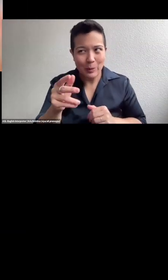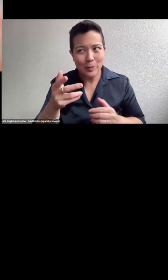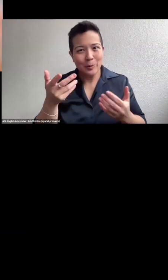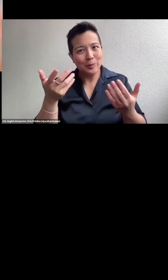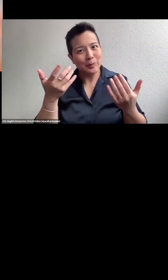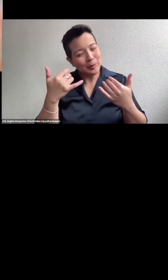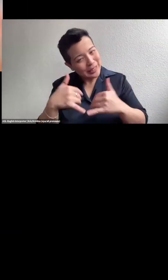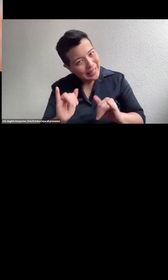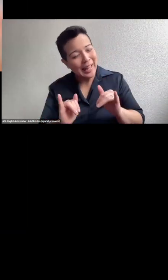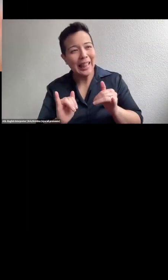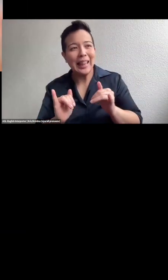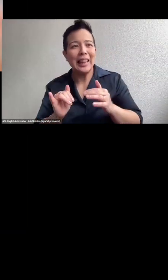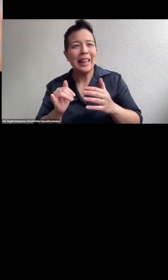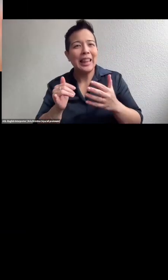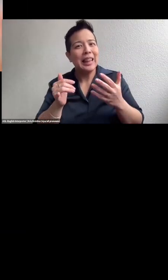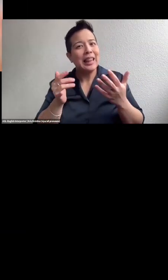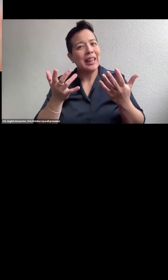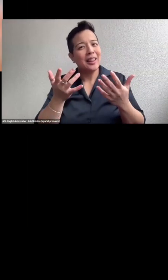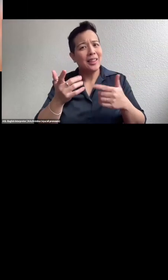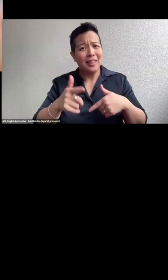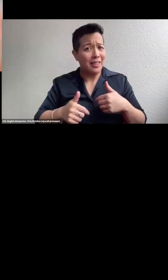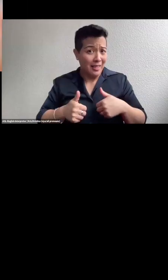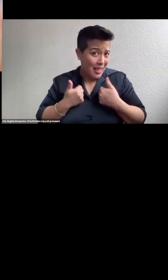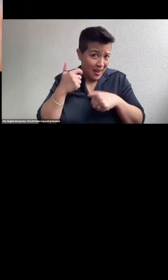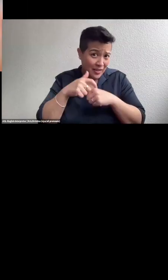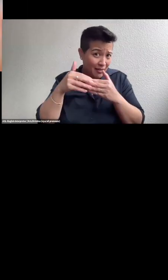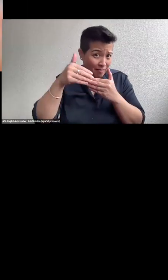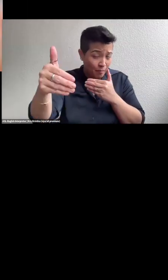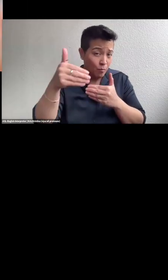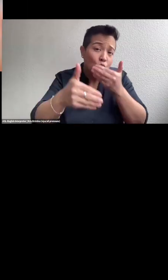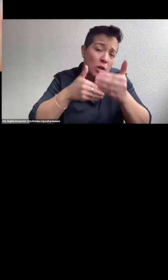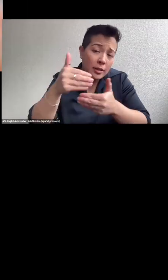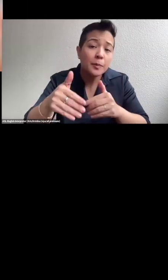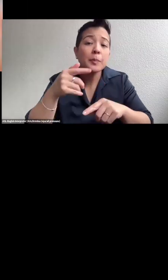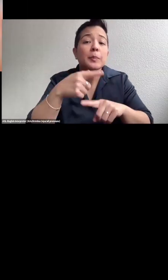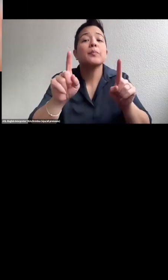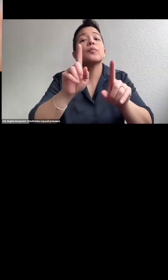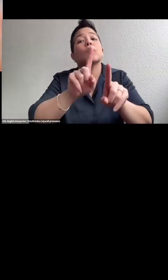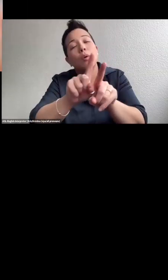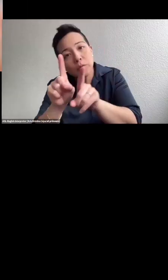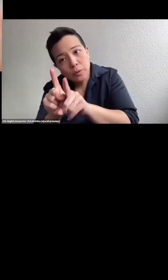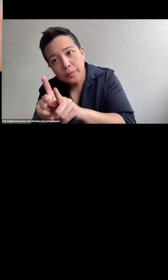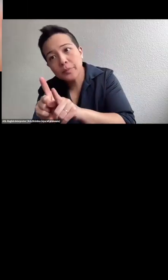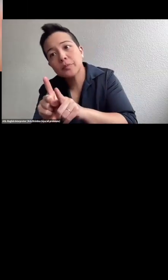it's a lifetime process. But also, another thing